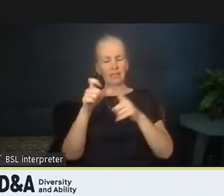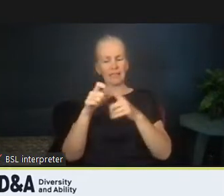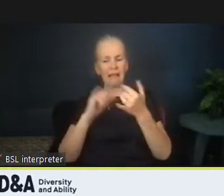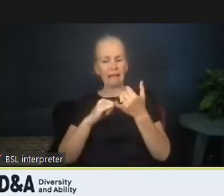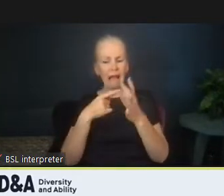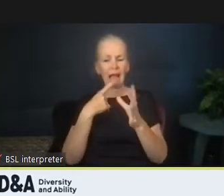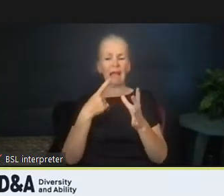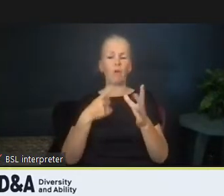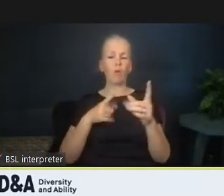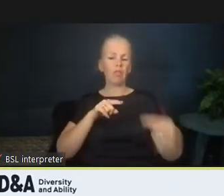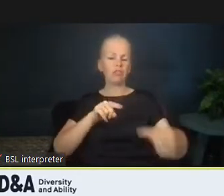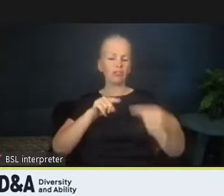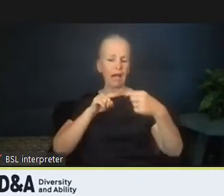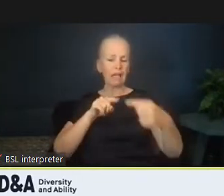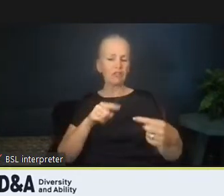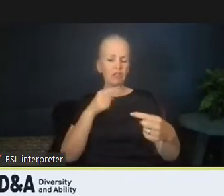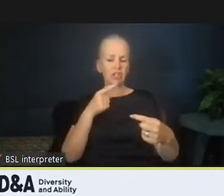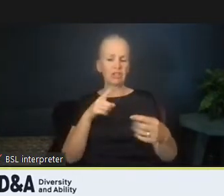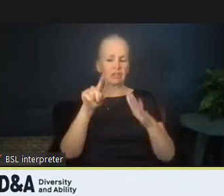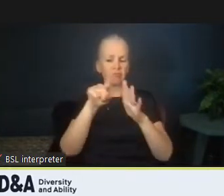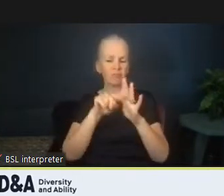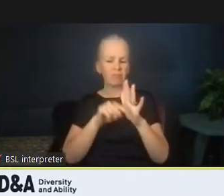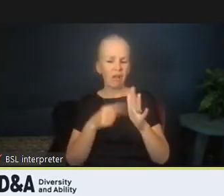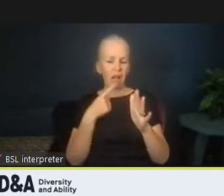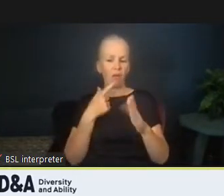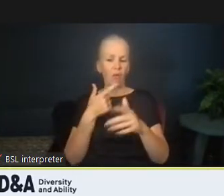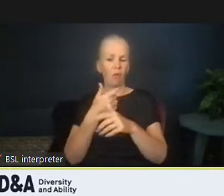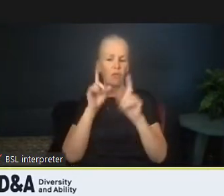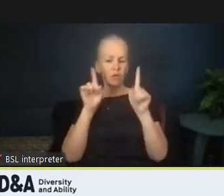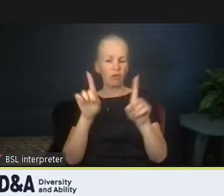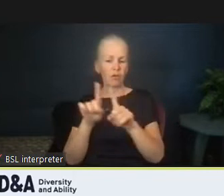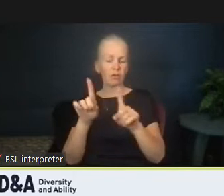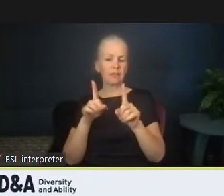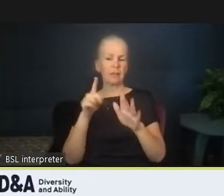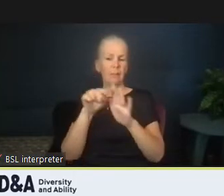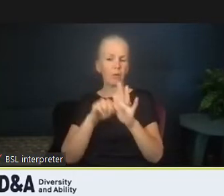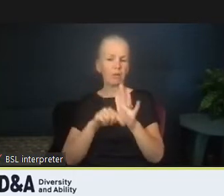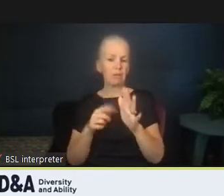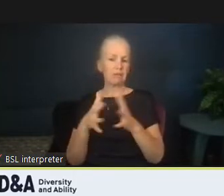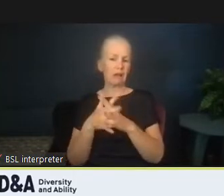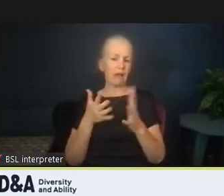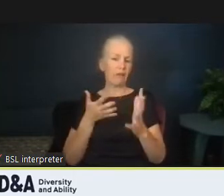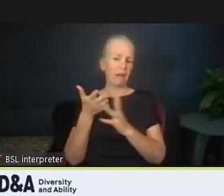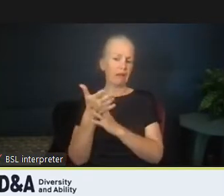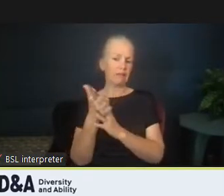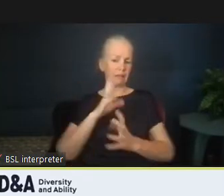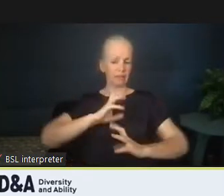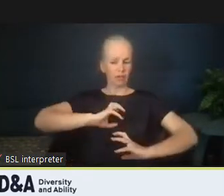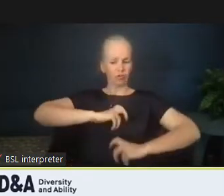and the institution's own policies regarding how they themselves access adjustments if they